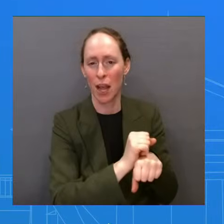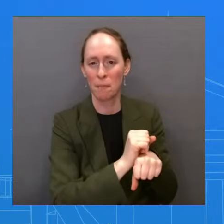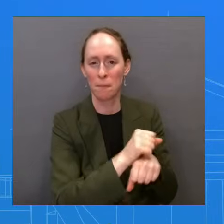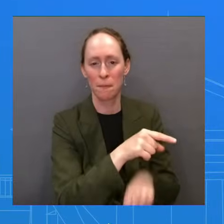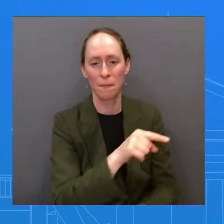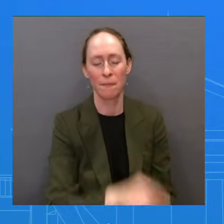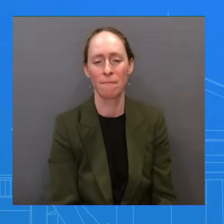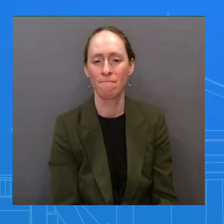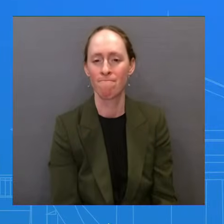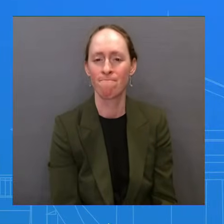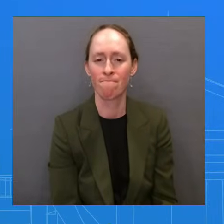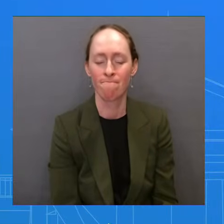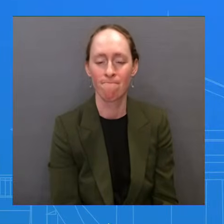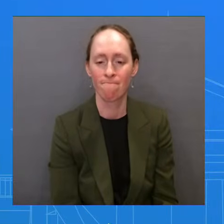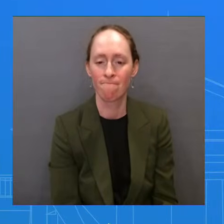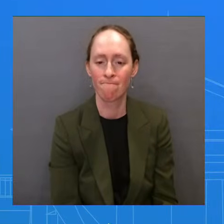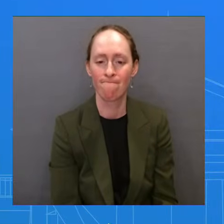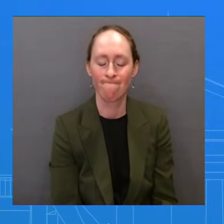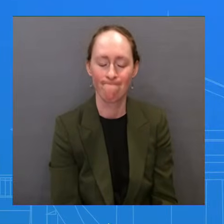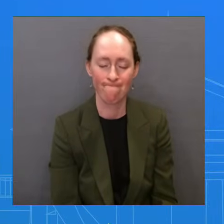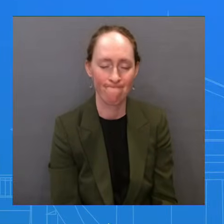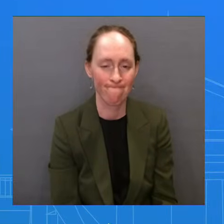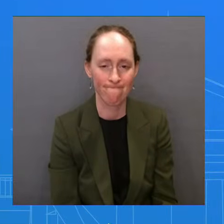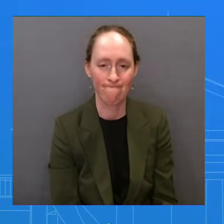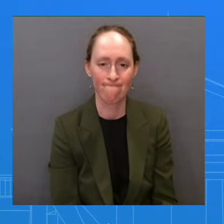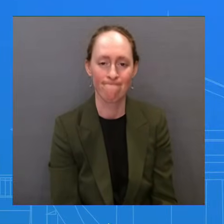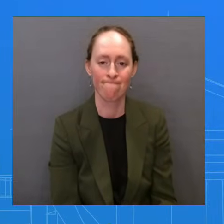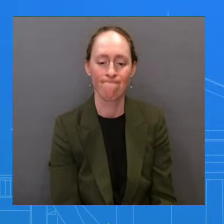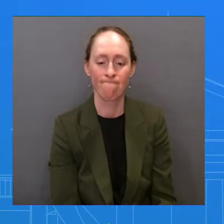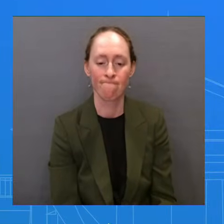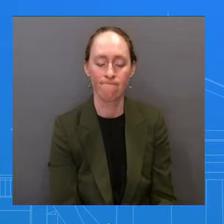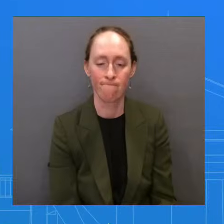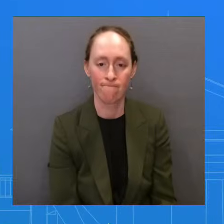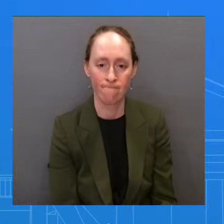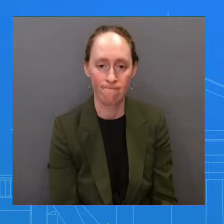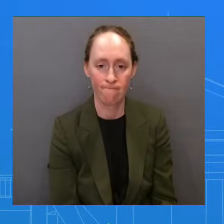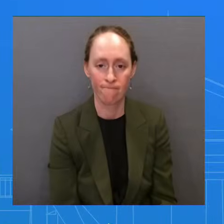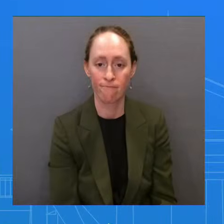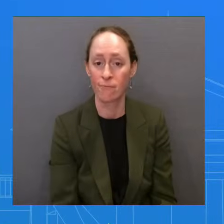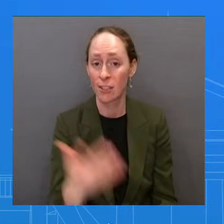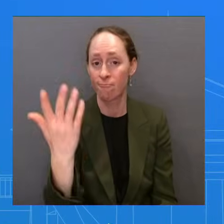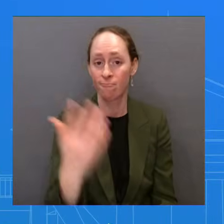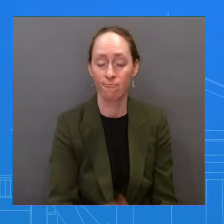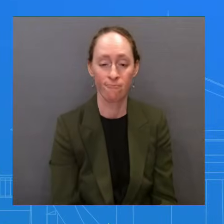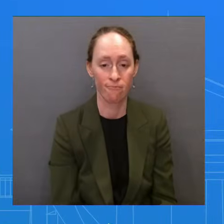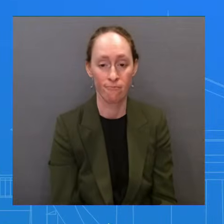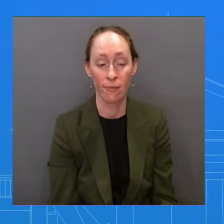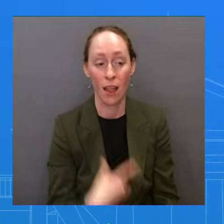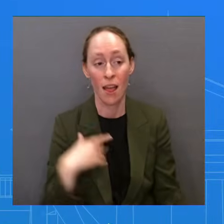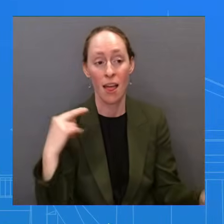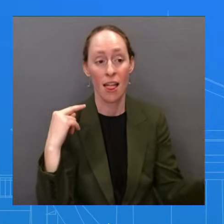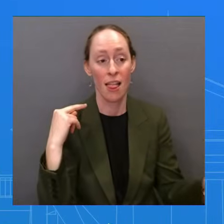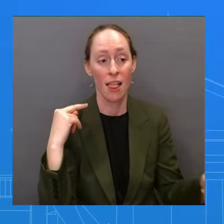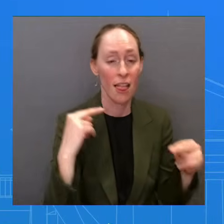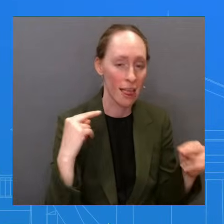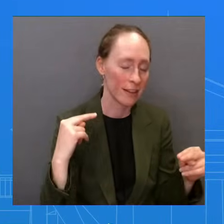with dealing with the debt ceiling. But certainly, we're not going to negotiate in public. And our position is going to be very clear